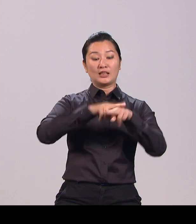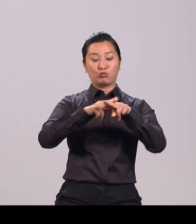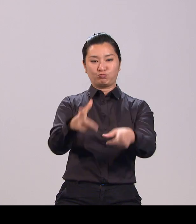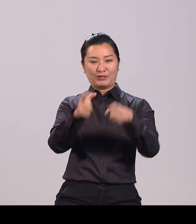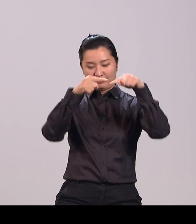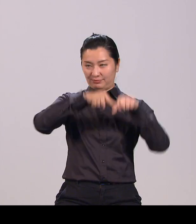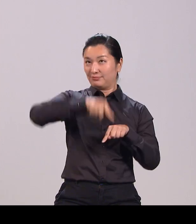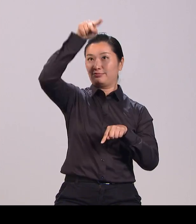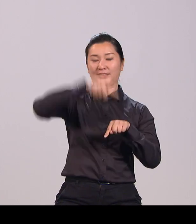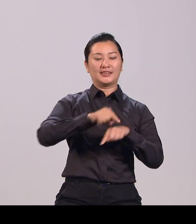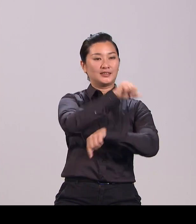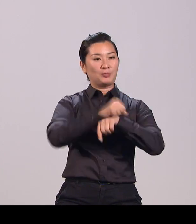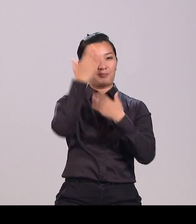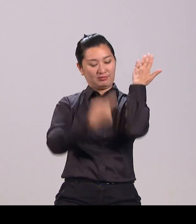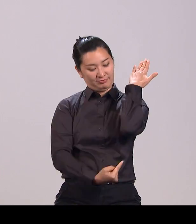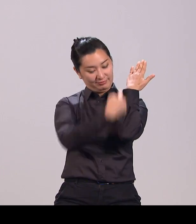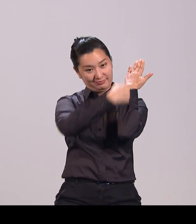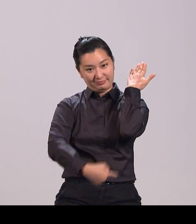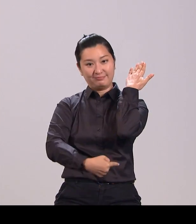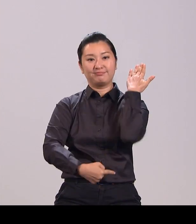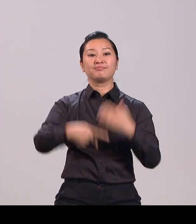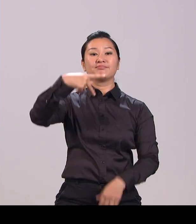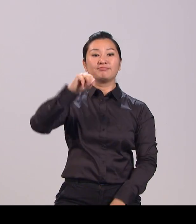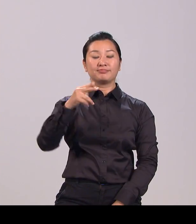PM Najib hosted us to lunch.